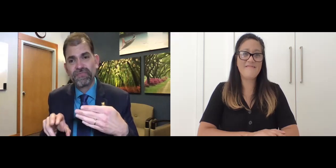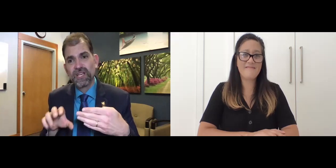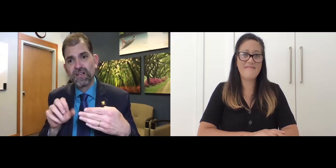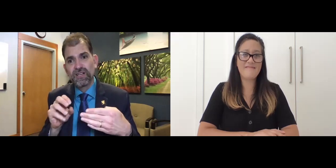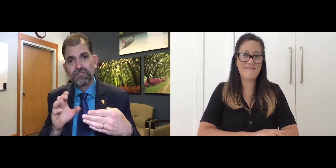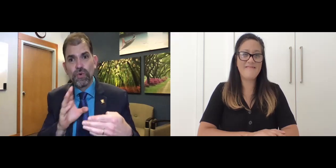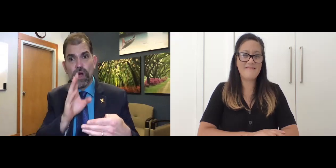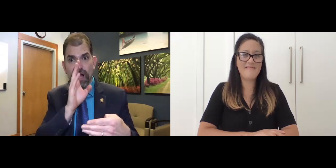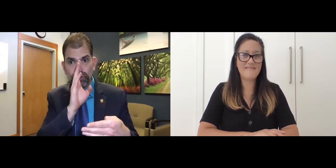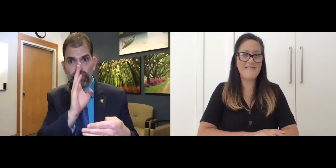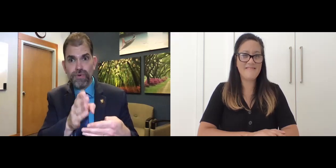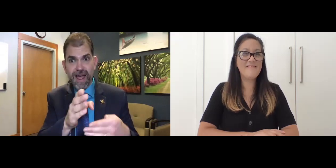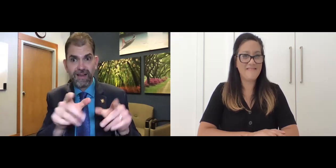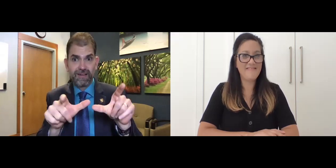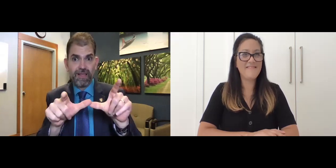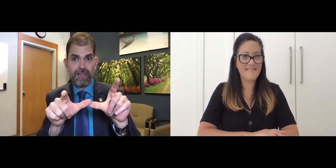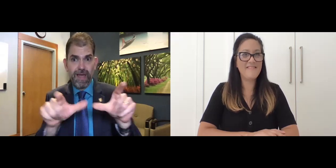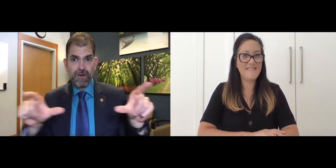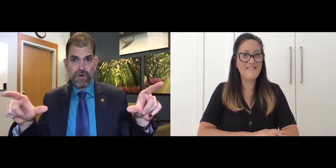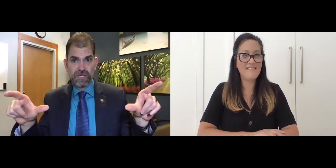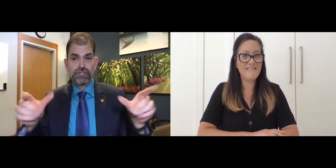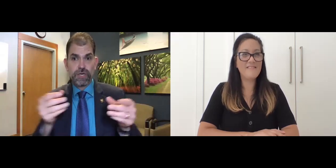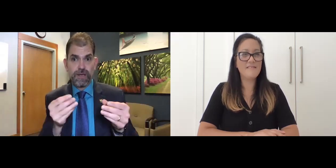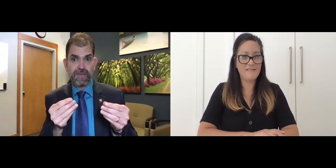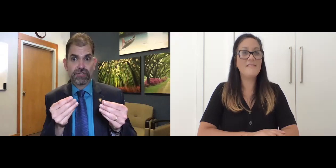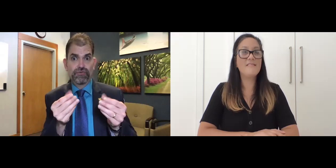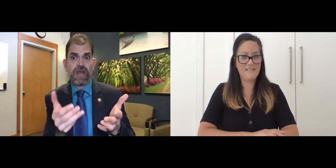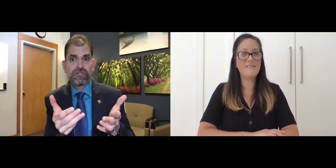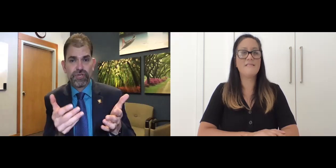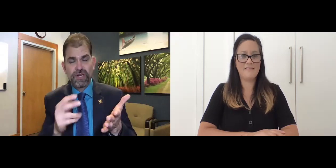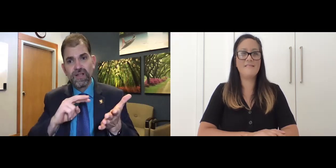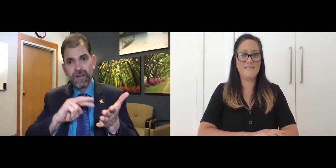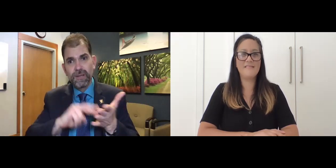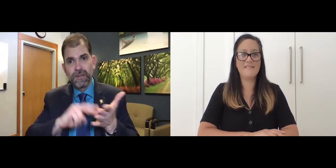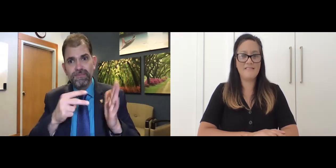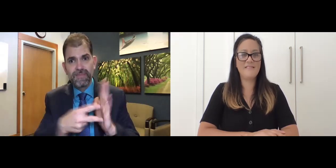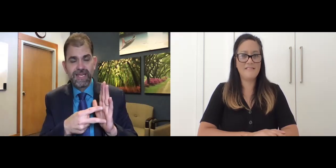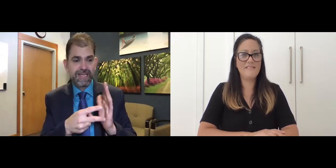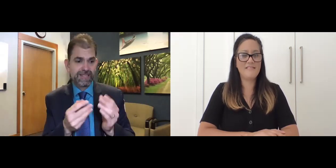evaluations. So a direct evaluation